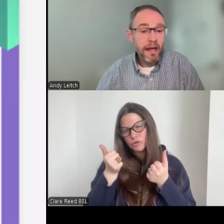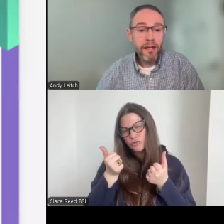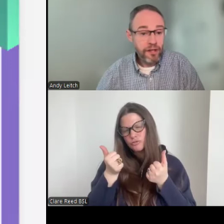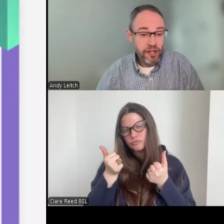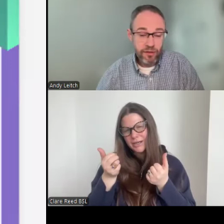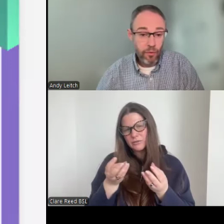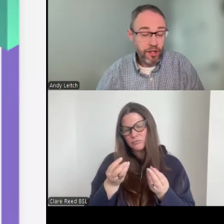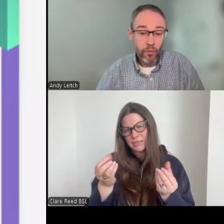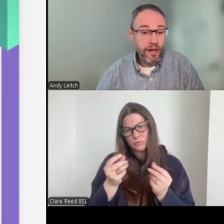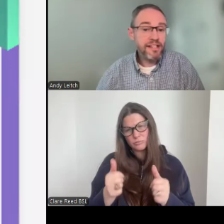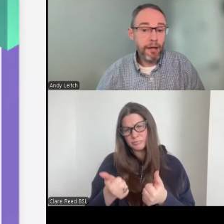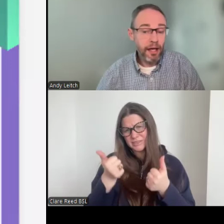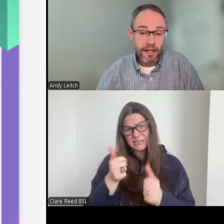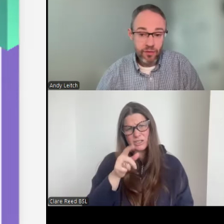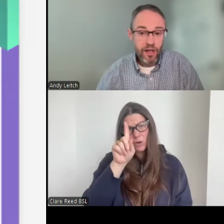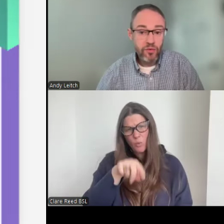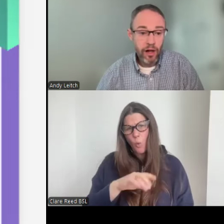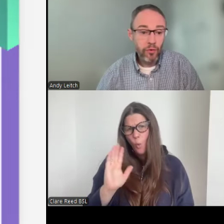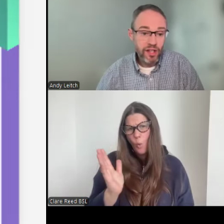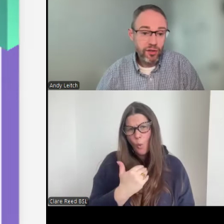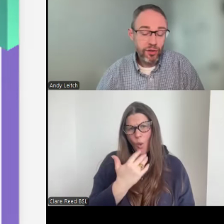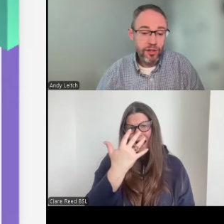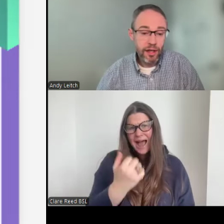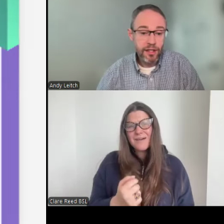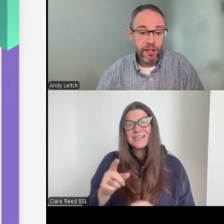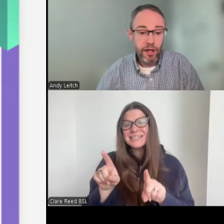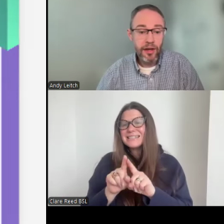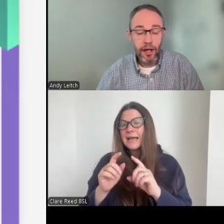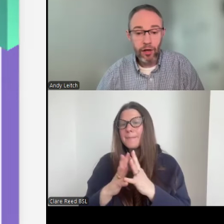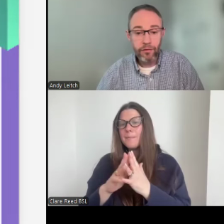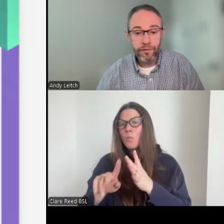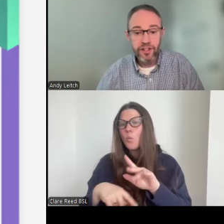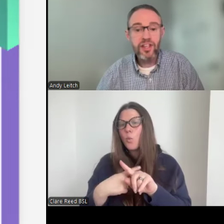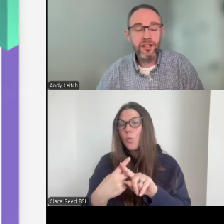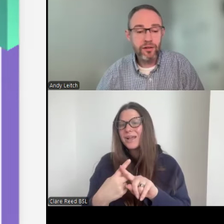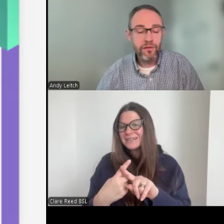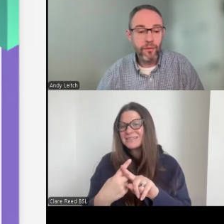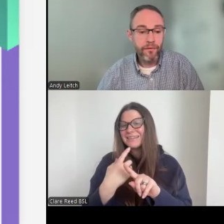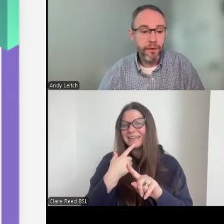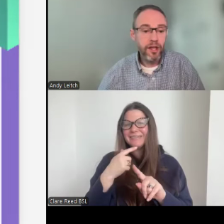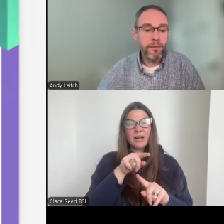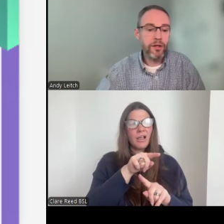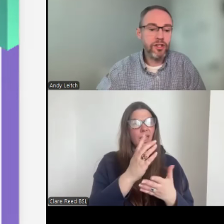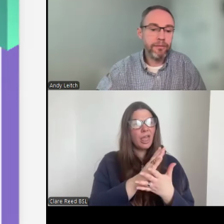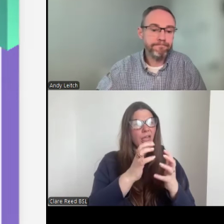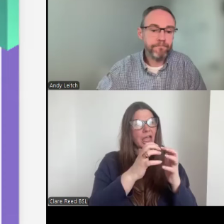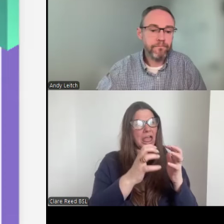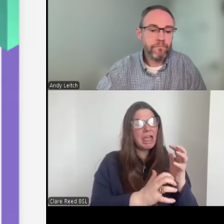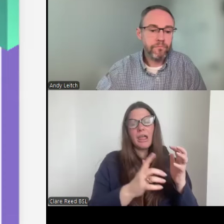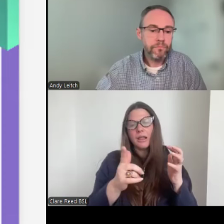Many of these, Wix similarly is well resourced and you get a lot of assistance from the community.